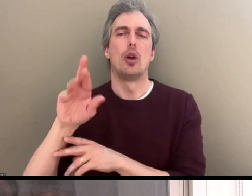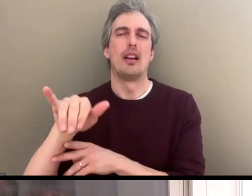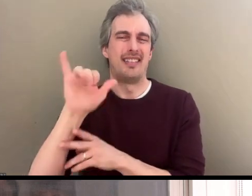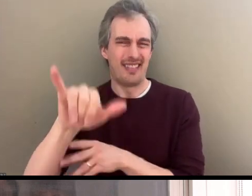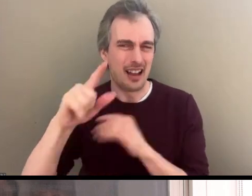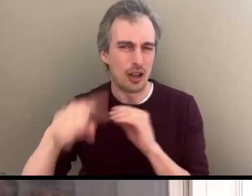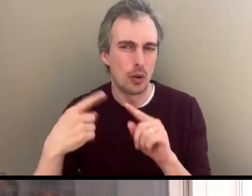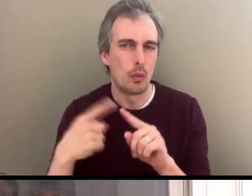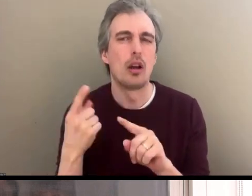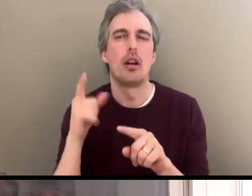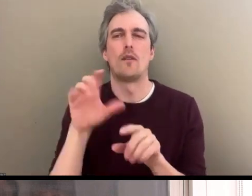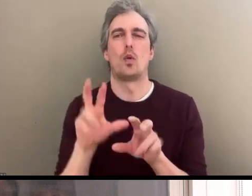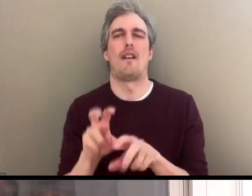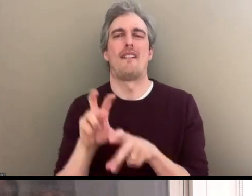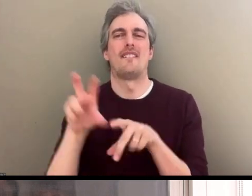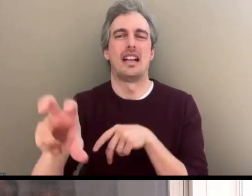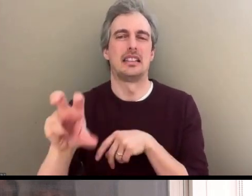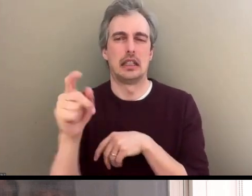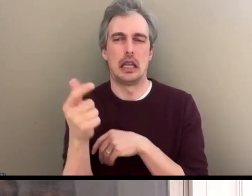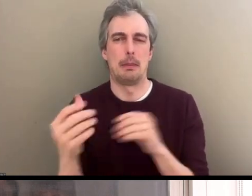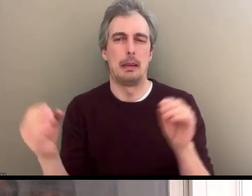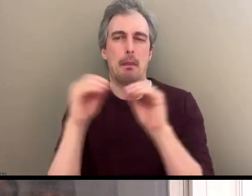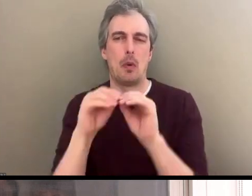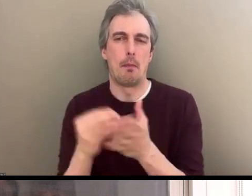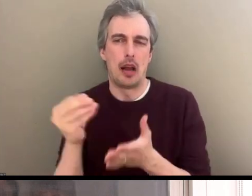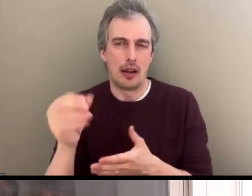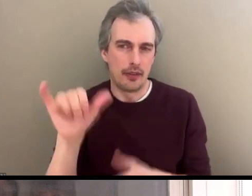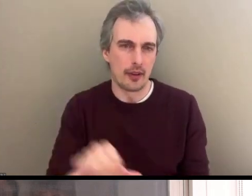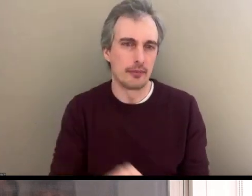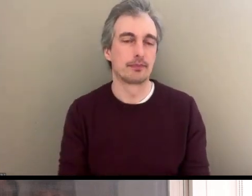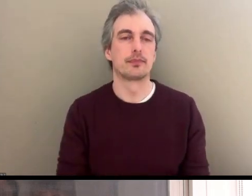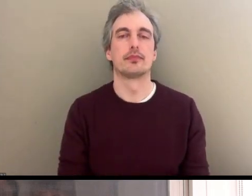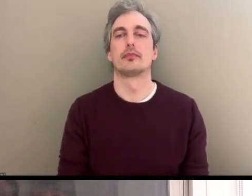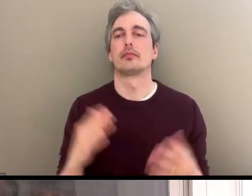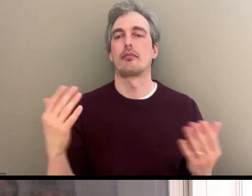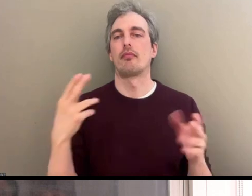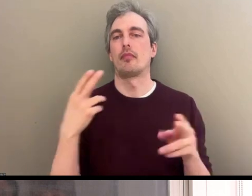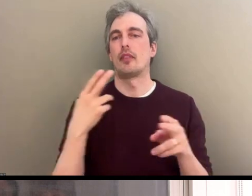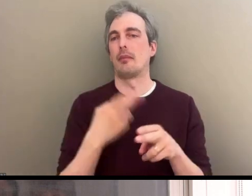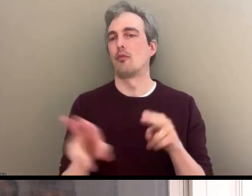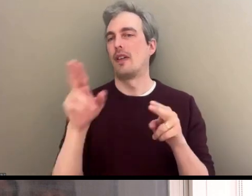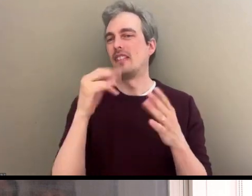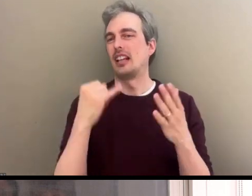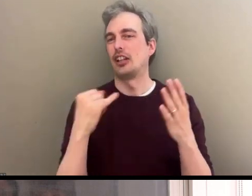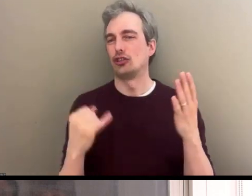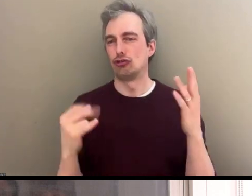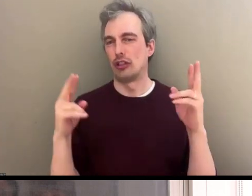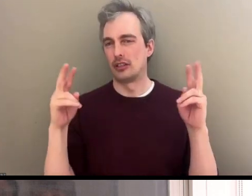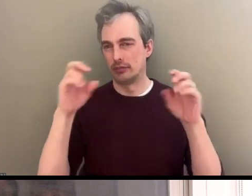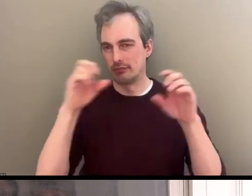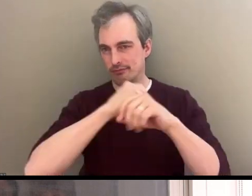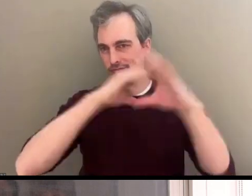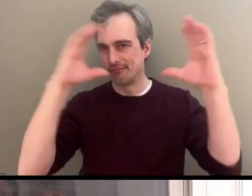So now I have a brief illustration. When might you start making that consideration versus free or paid?